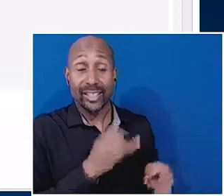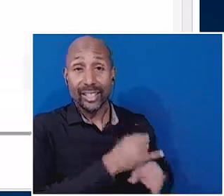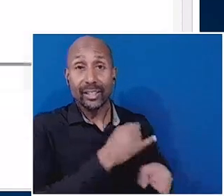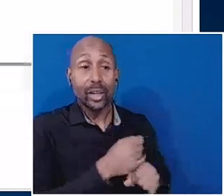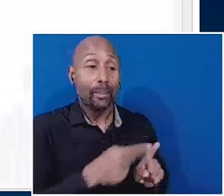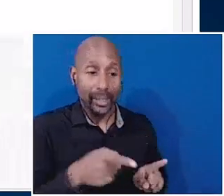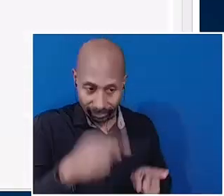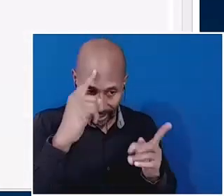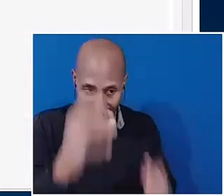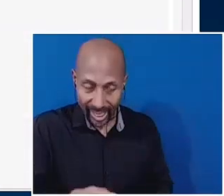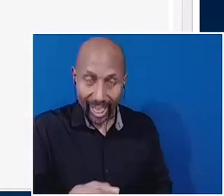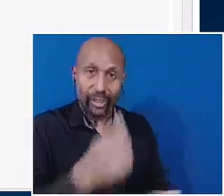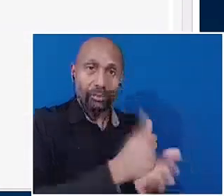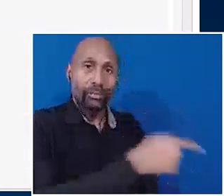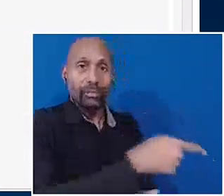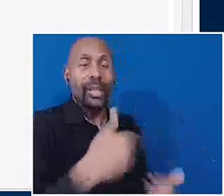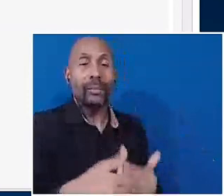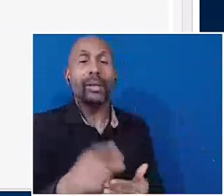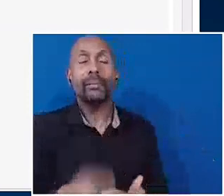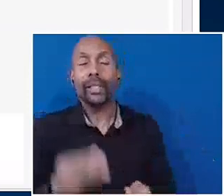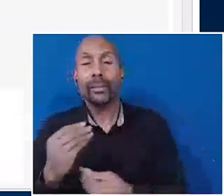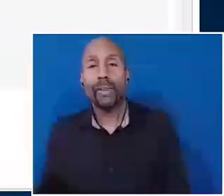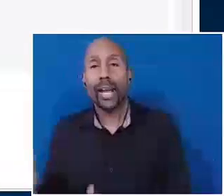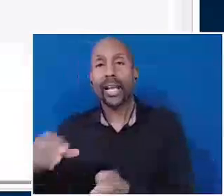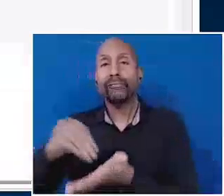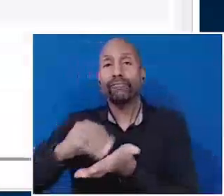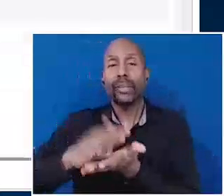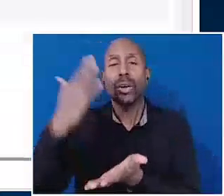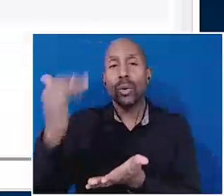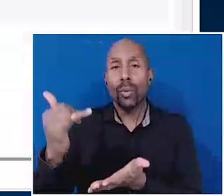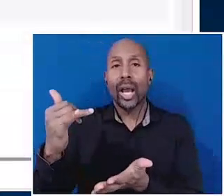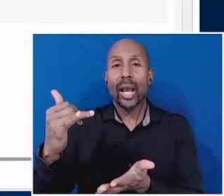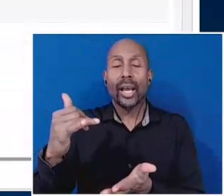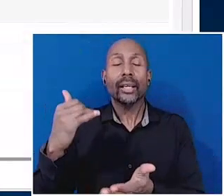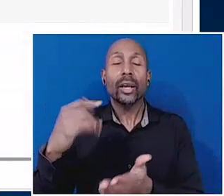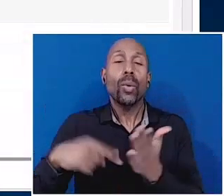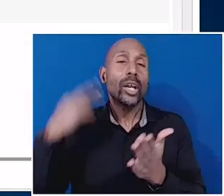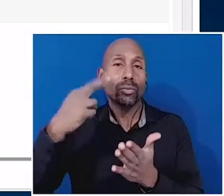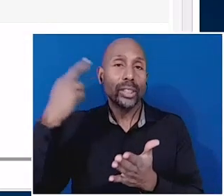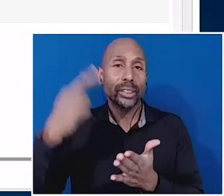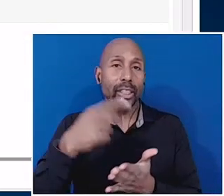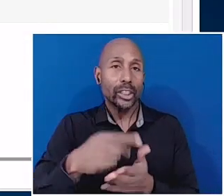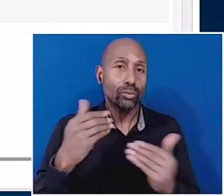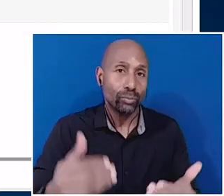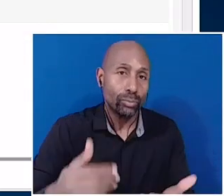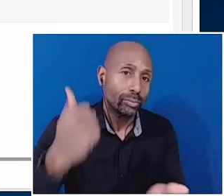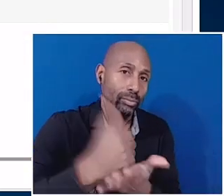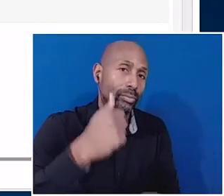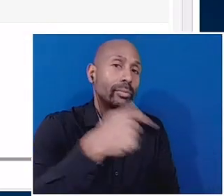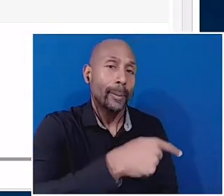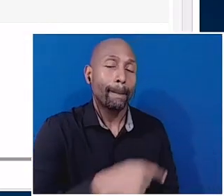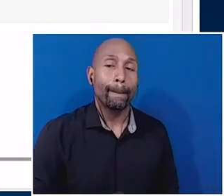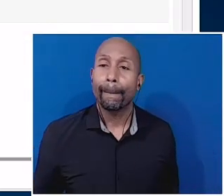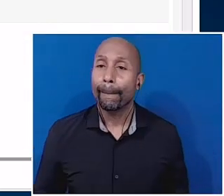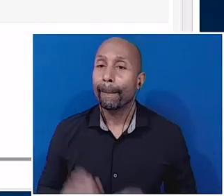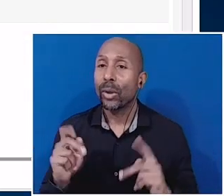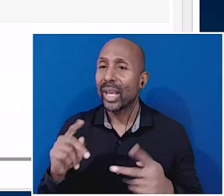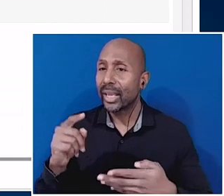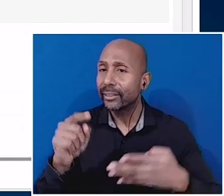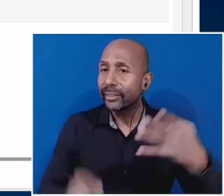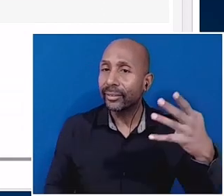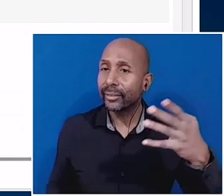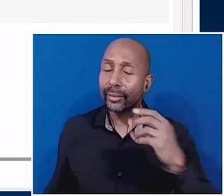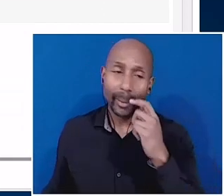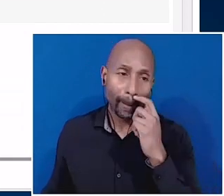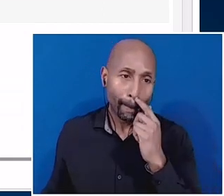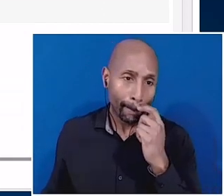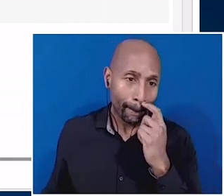And I think we are getting down to- we're